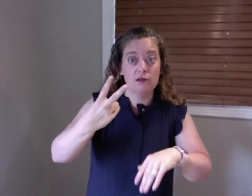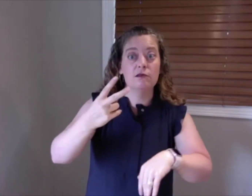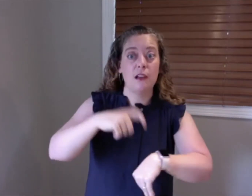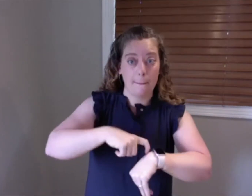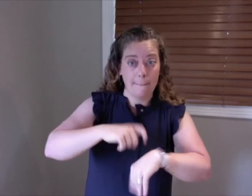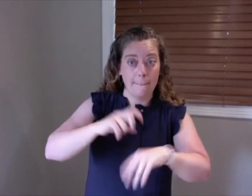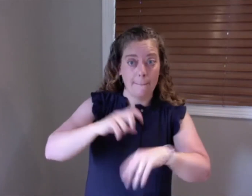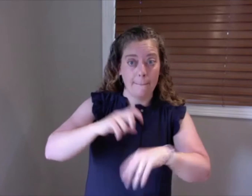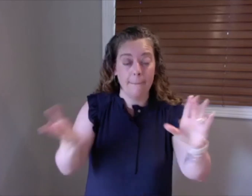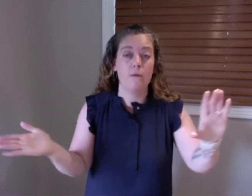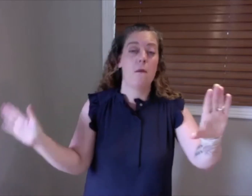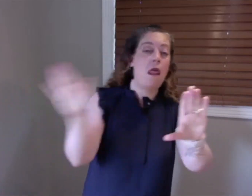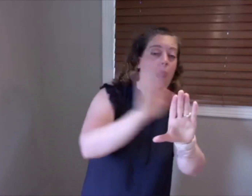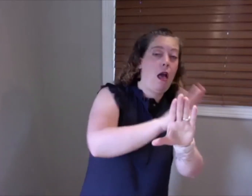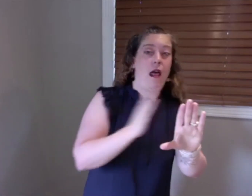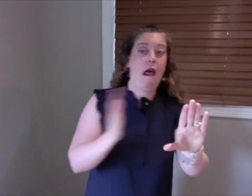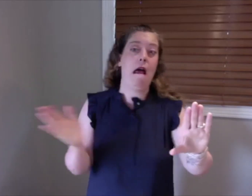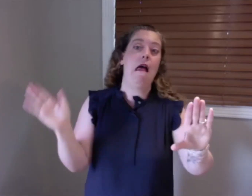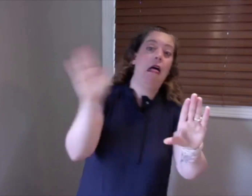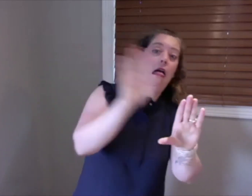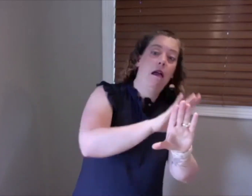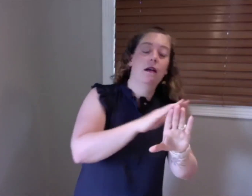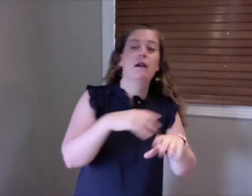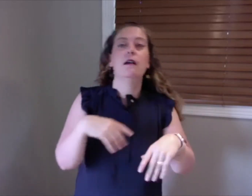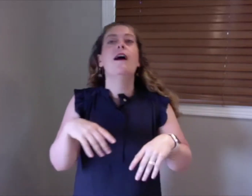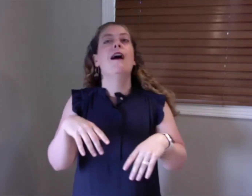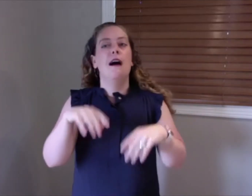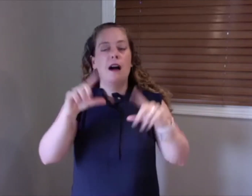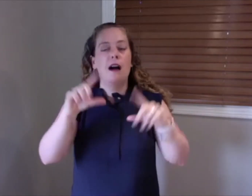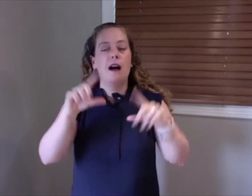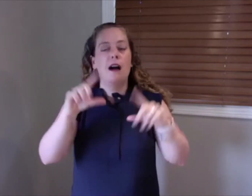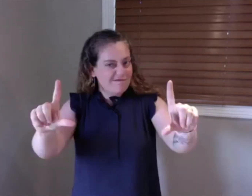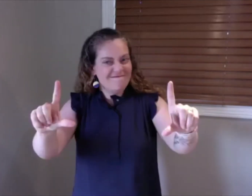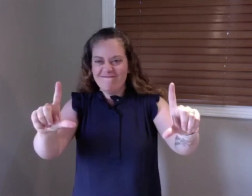so I tried again and I added even more layers of paint